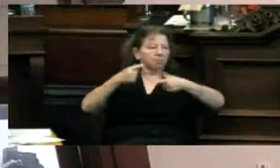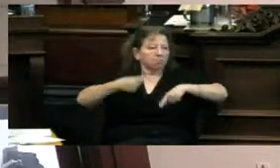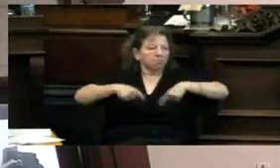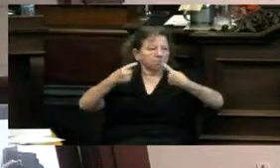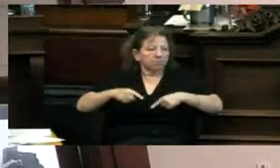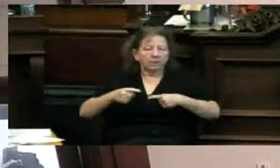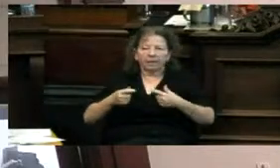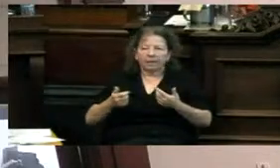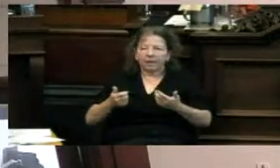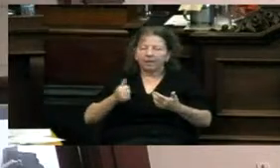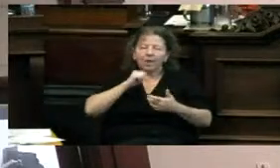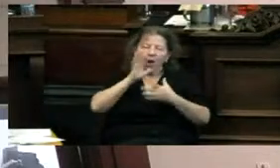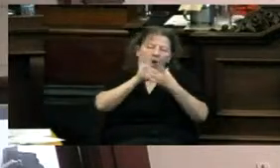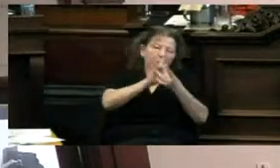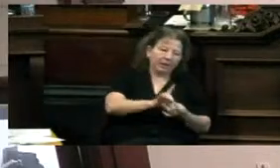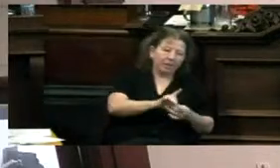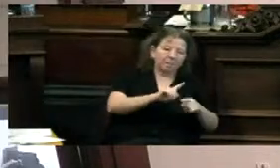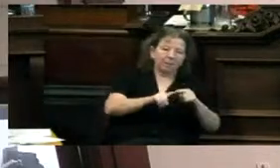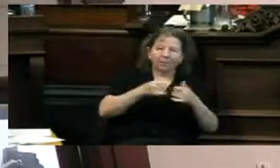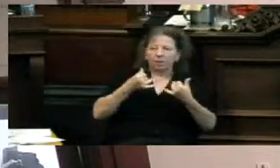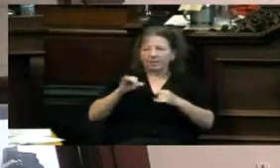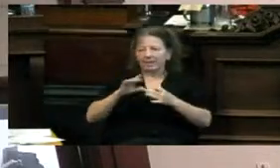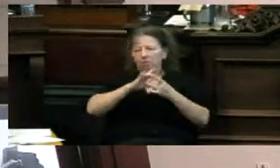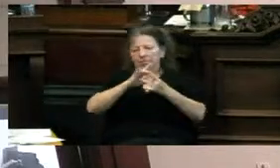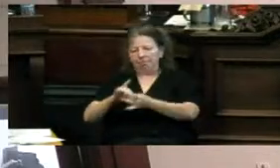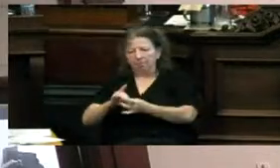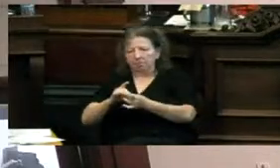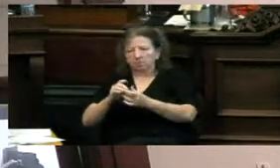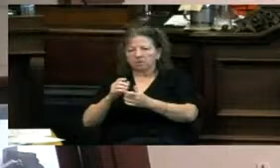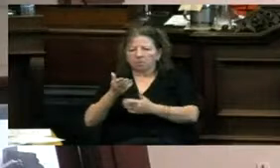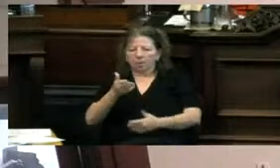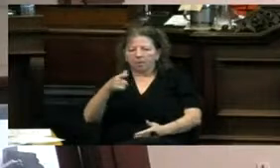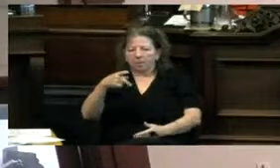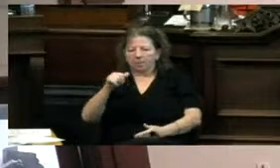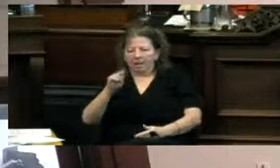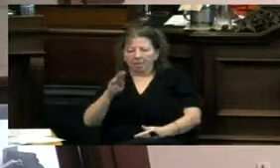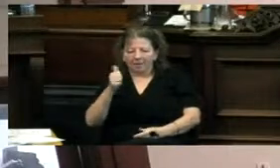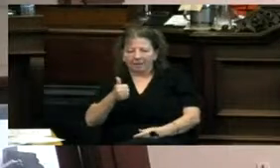there's been some some recent challenges and controversy that